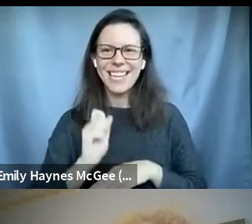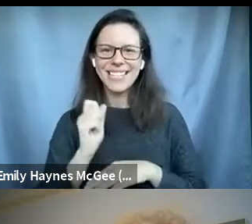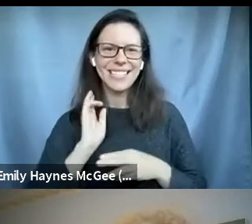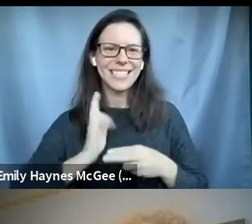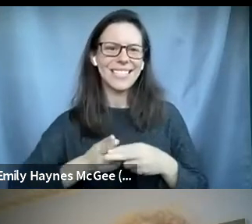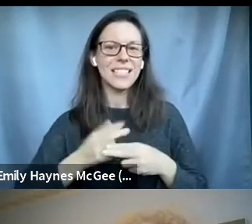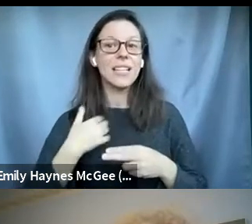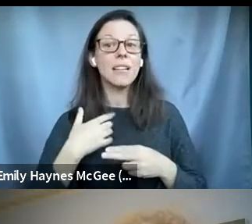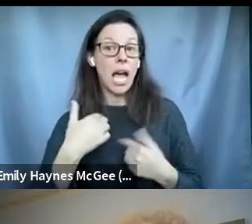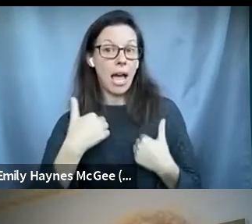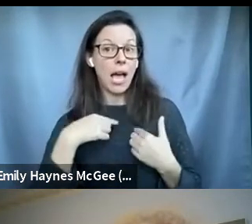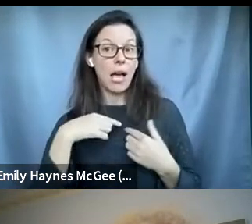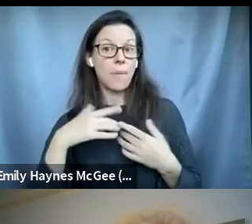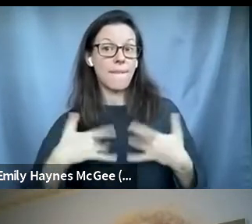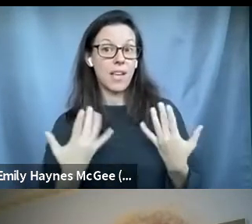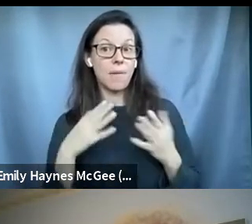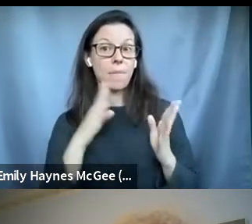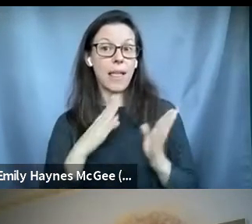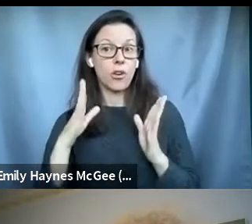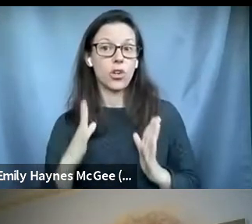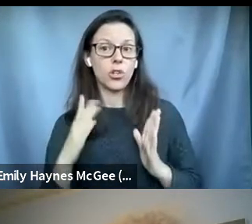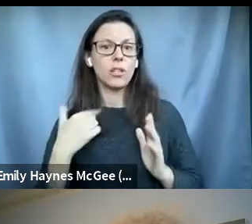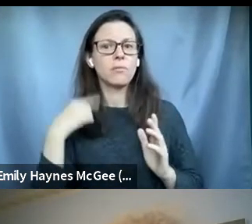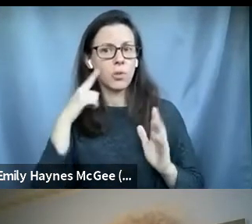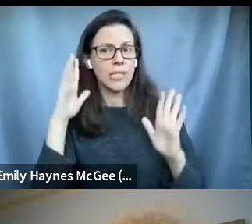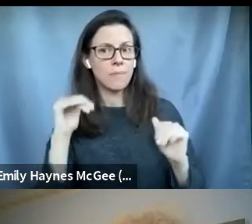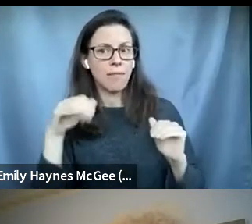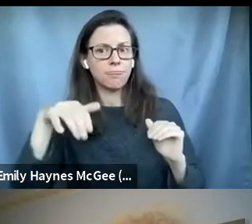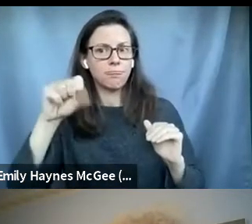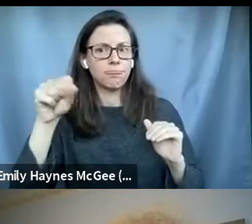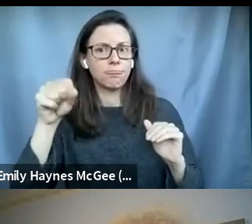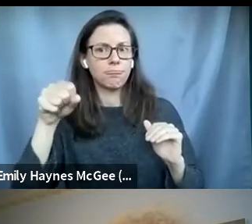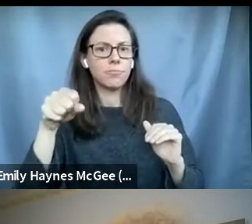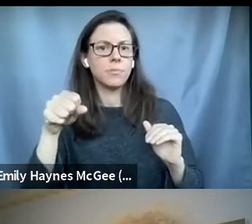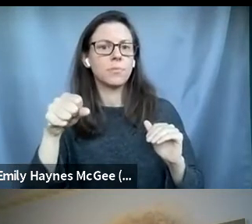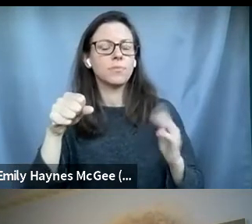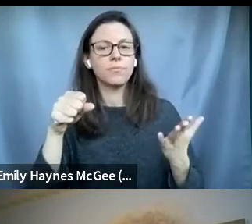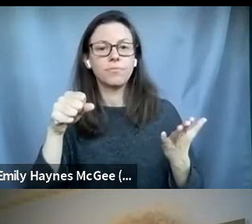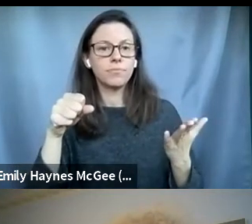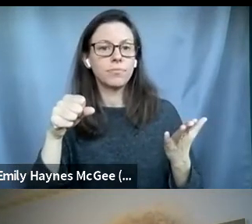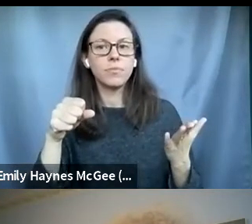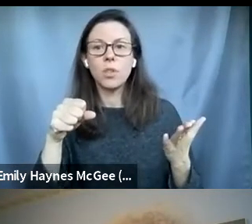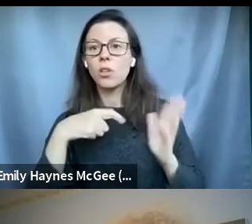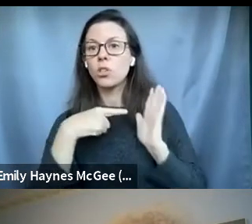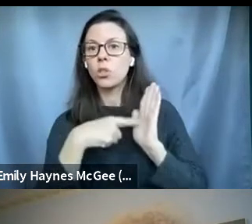What you can expect to see is yes, a showcase of all of the what has been created throughout